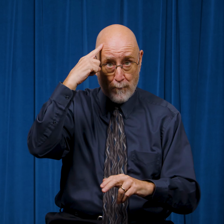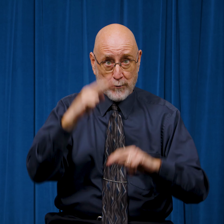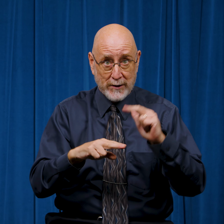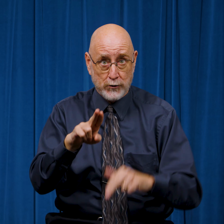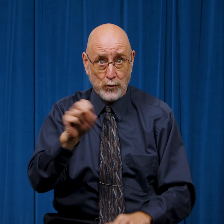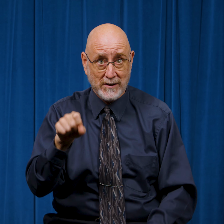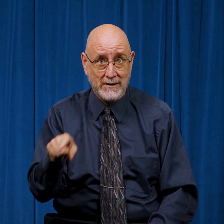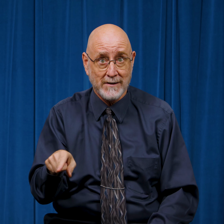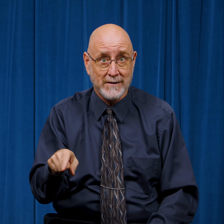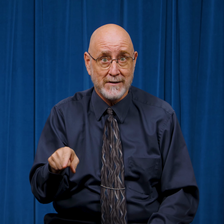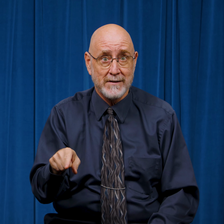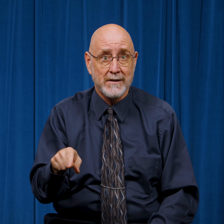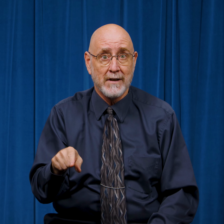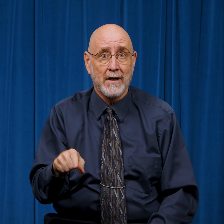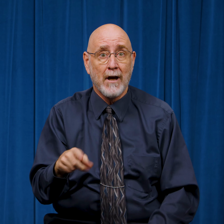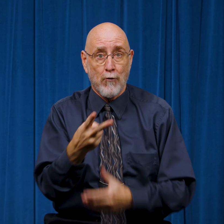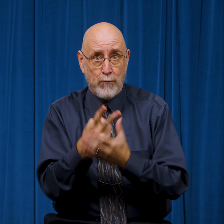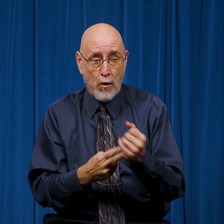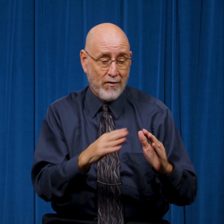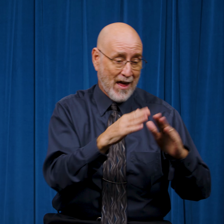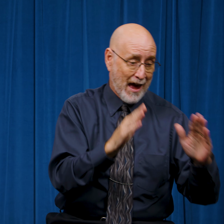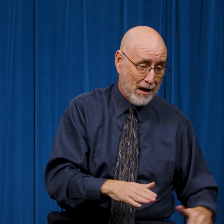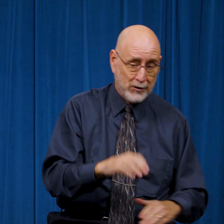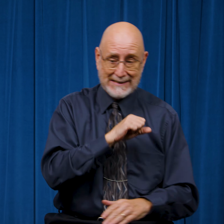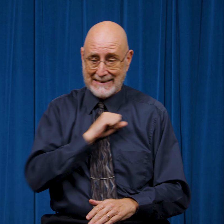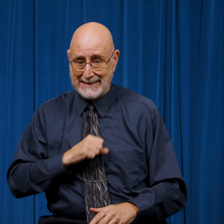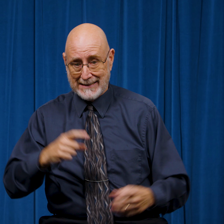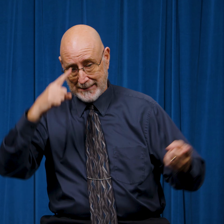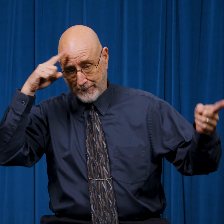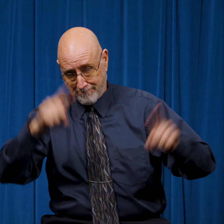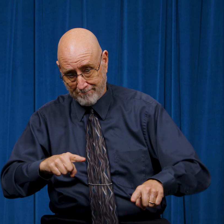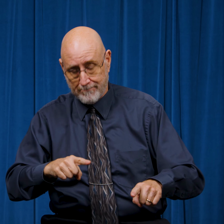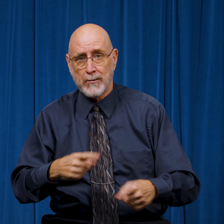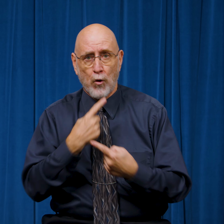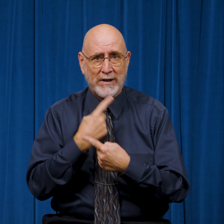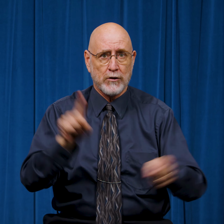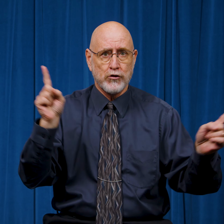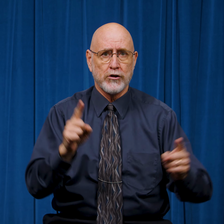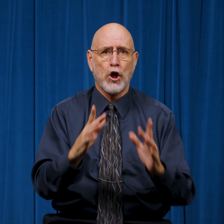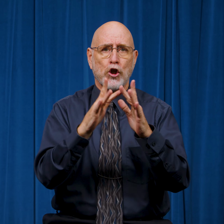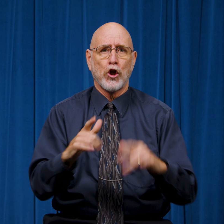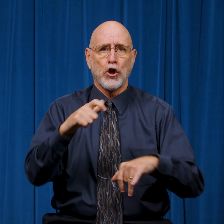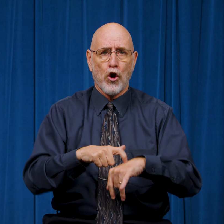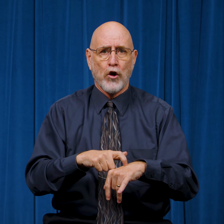A joint resolution of the House and Senate called "Concurrent Resolution No. 60"